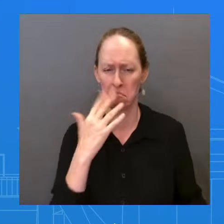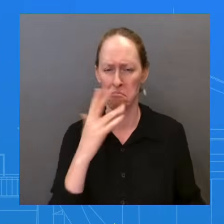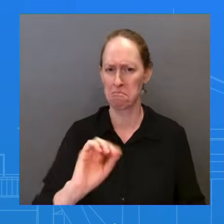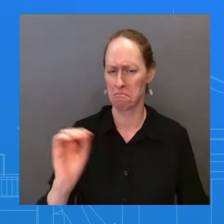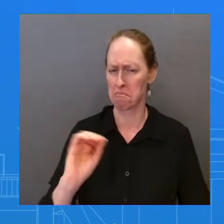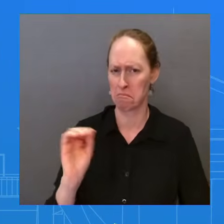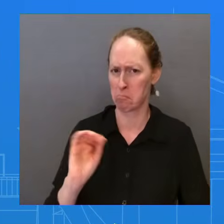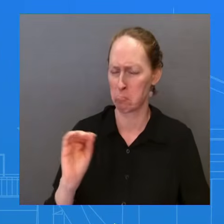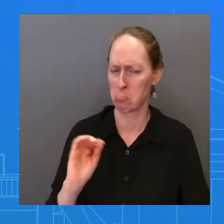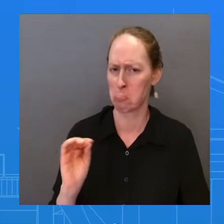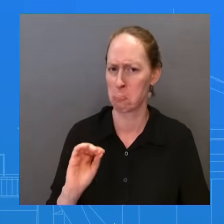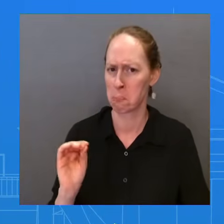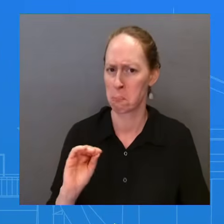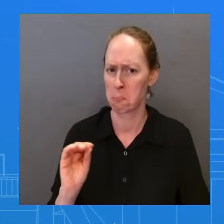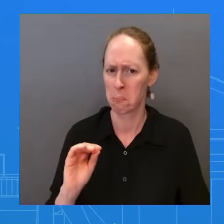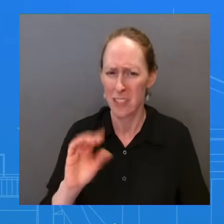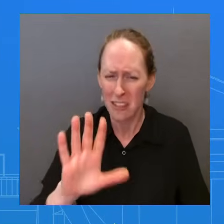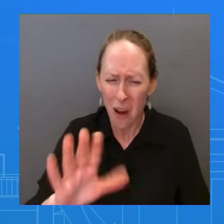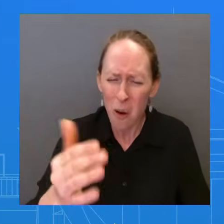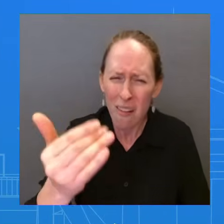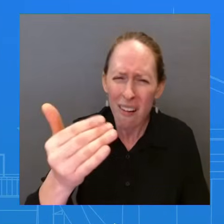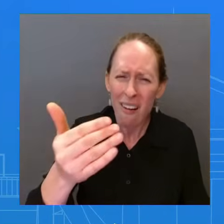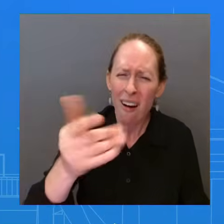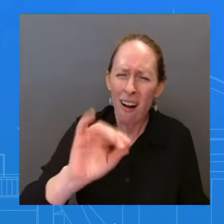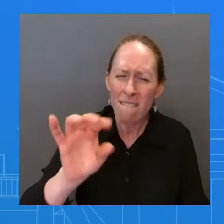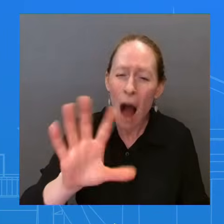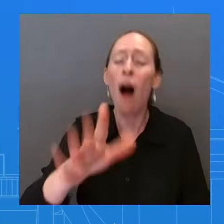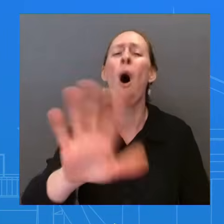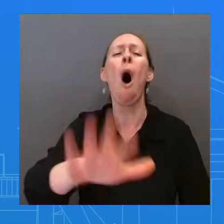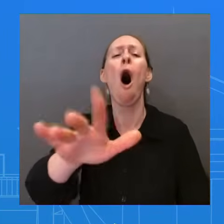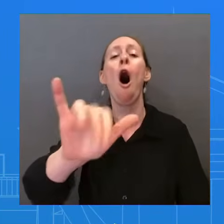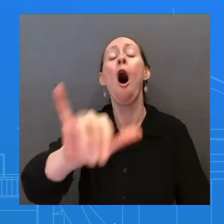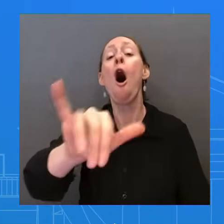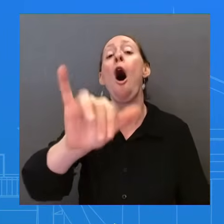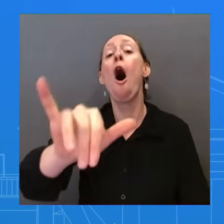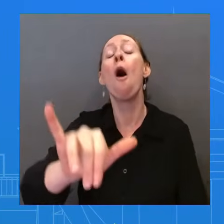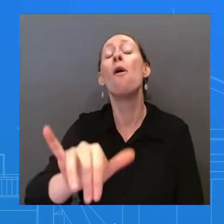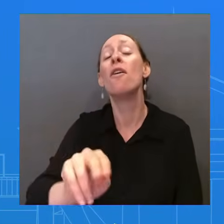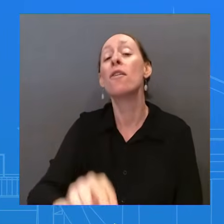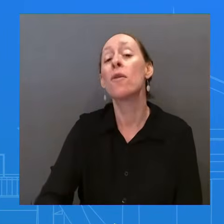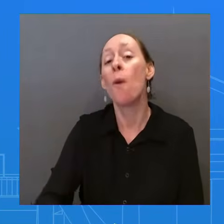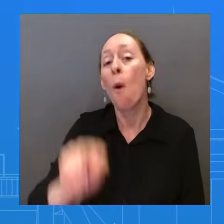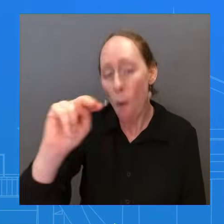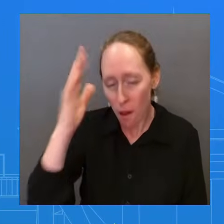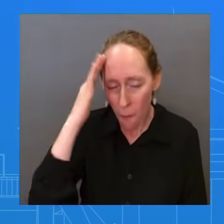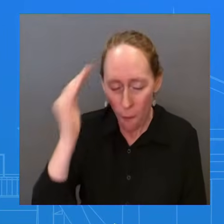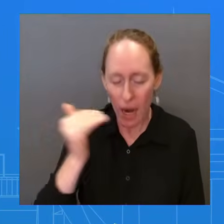The Press: The spy satellite that North Korea just launched. Mr. Kirby: That North Korea launched. The Press: Yes. Mr. Kirby: So, I think my answer still would be no.